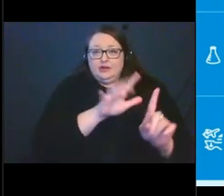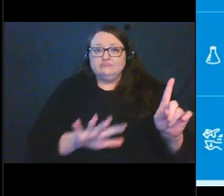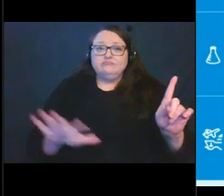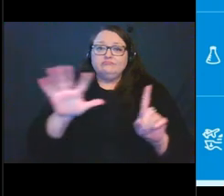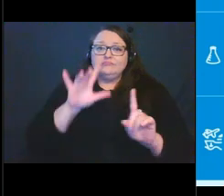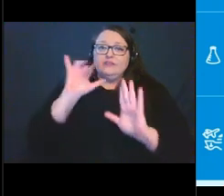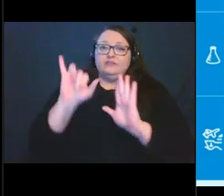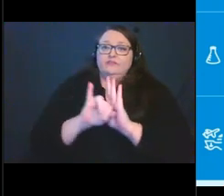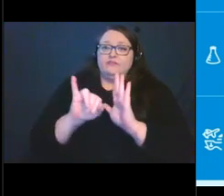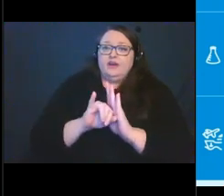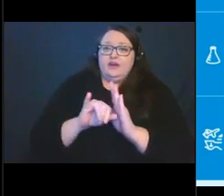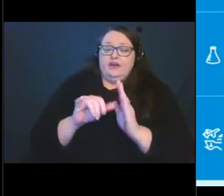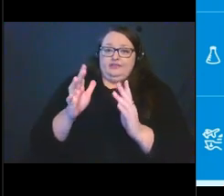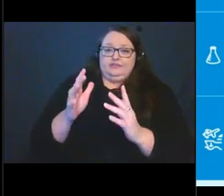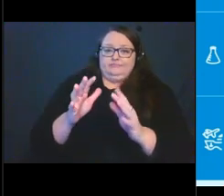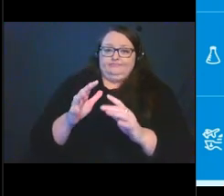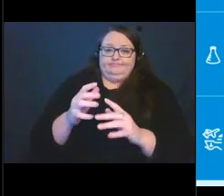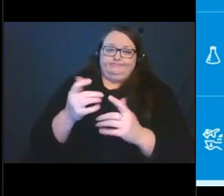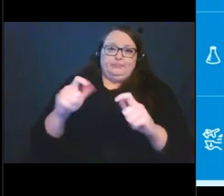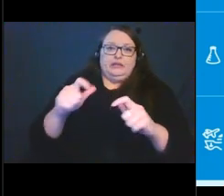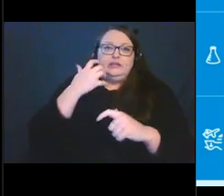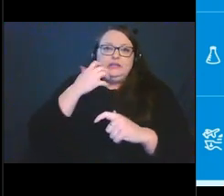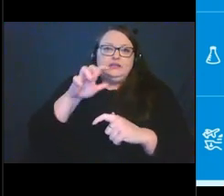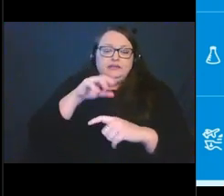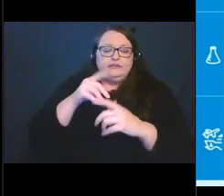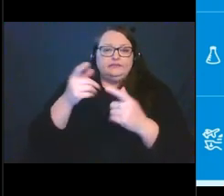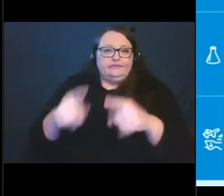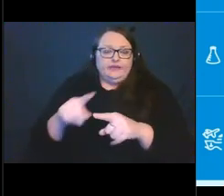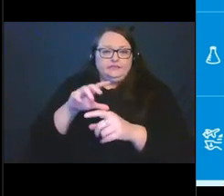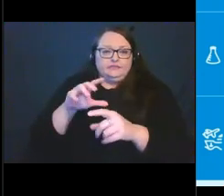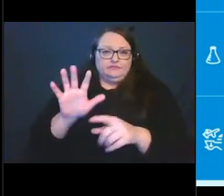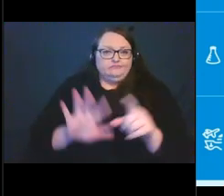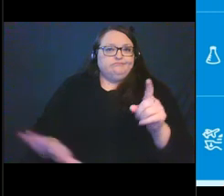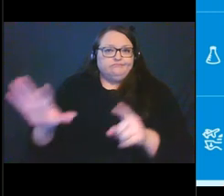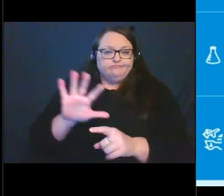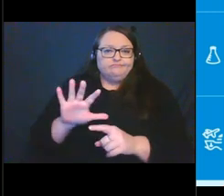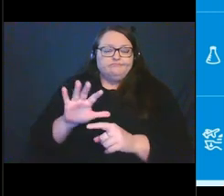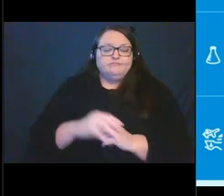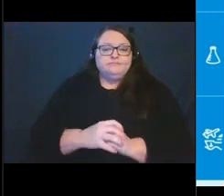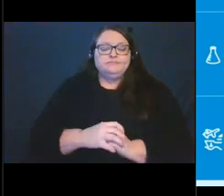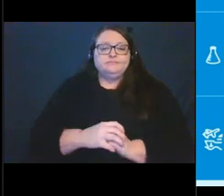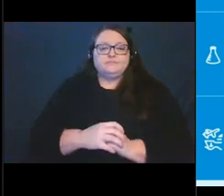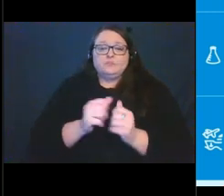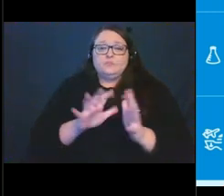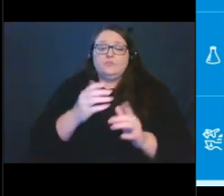region. It also shows that even without directly utilizing heat index, it provides a skillful means